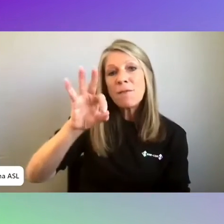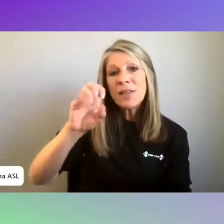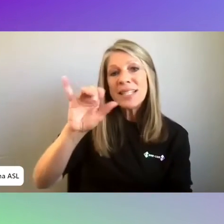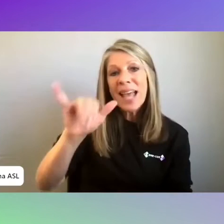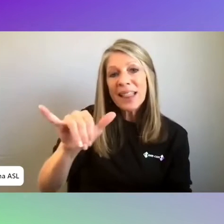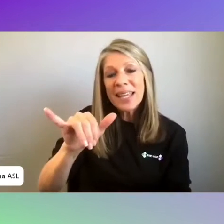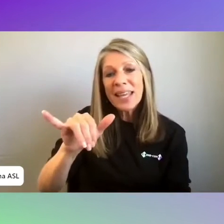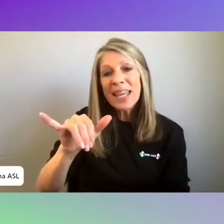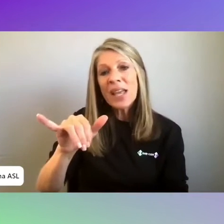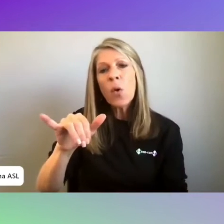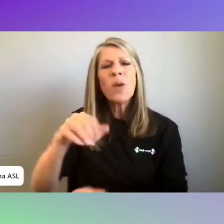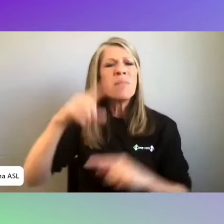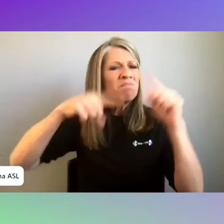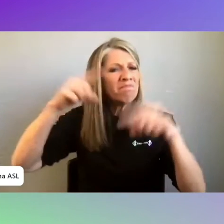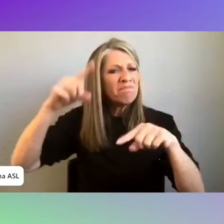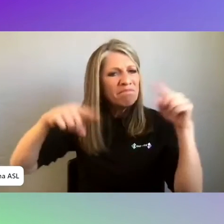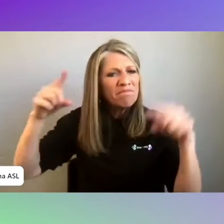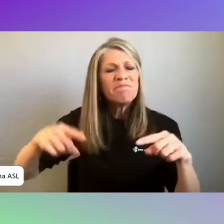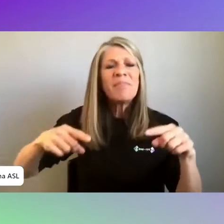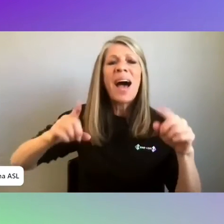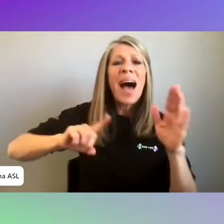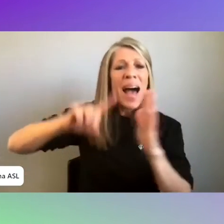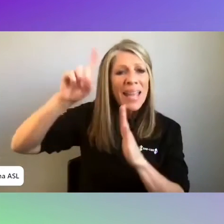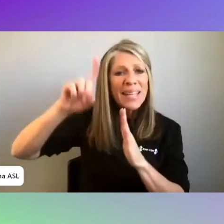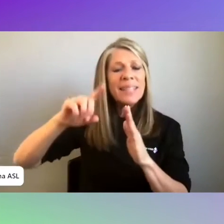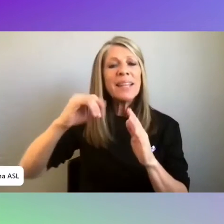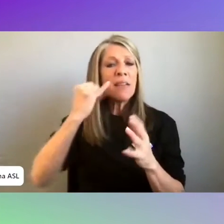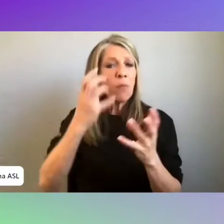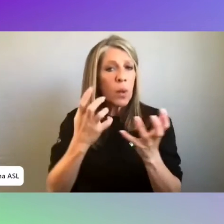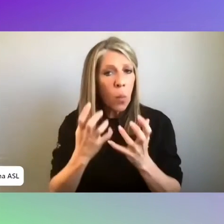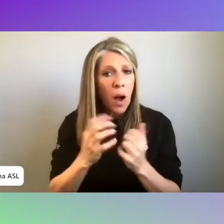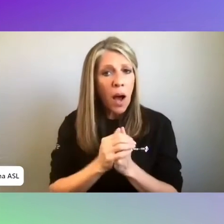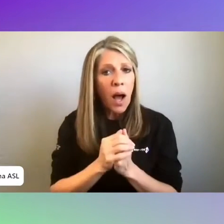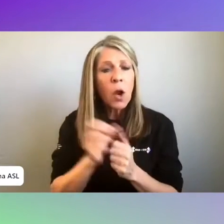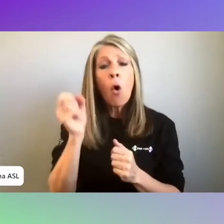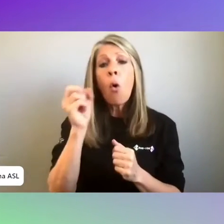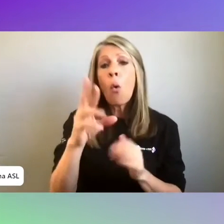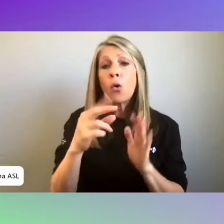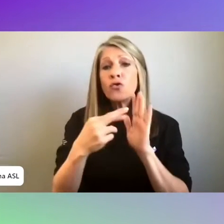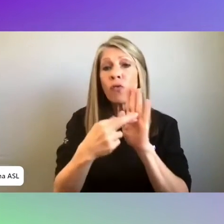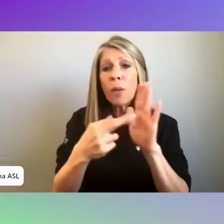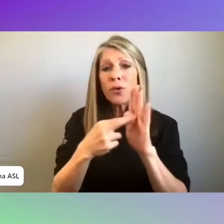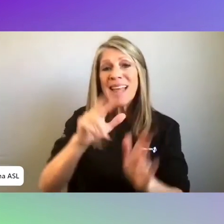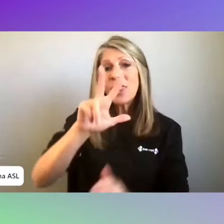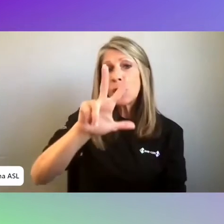particular project. We have 3D printers, and those are great for producing higher fidelity prototypes with lots